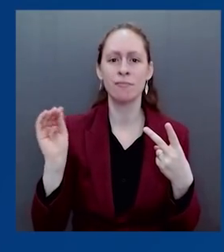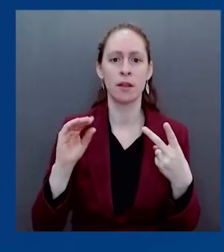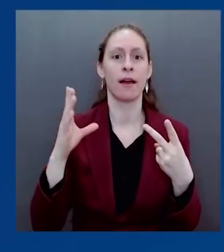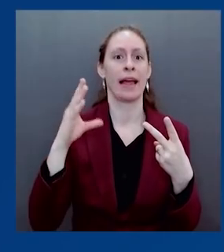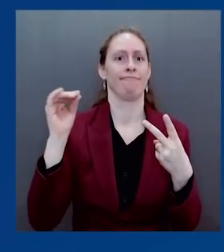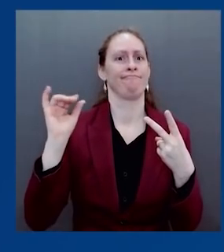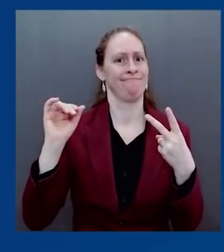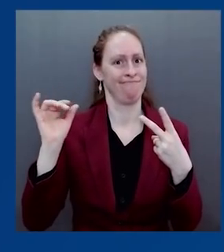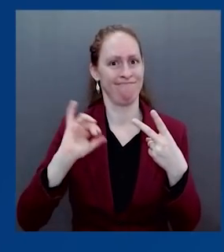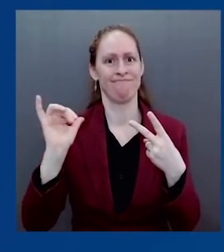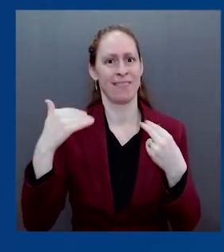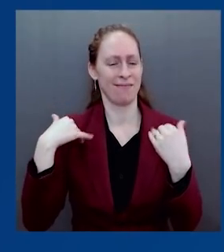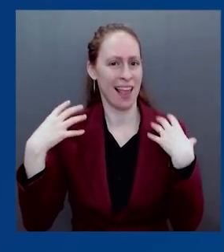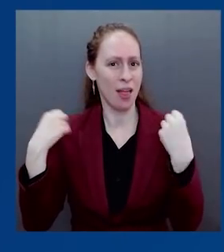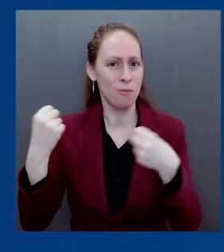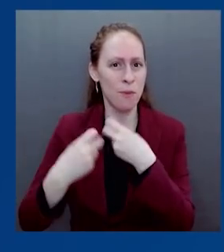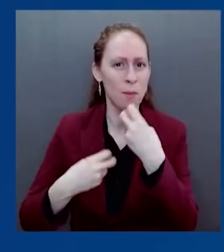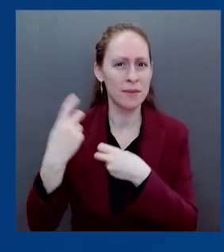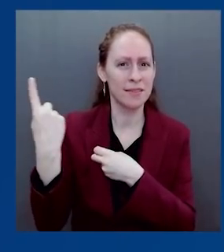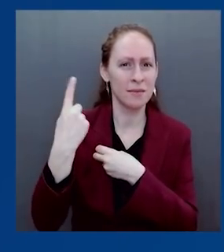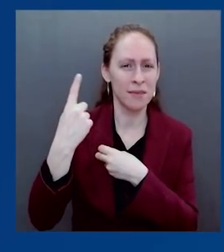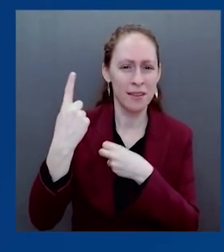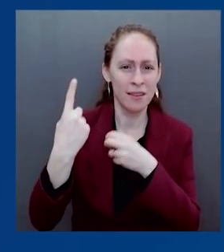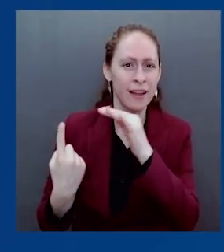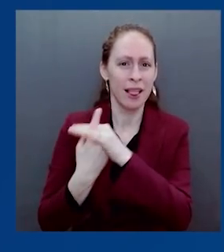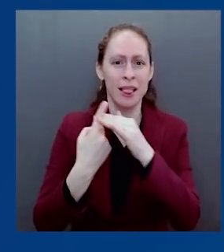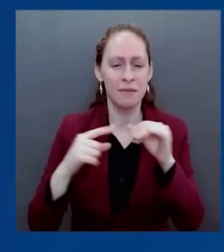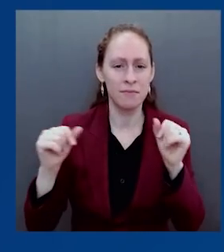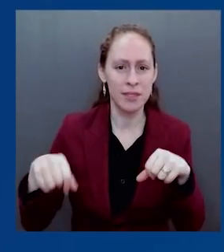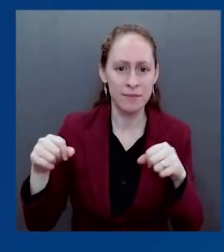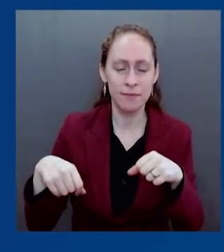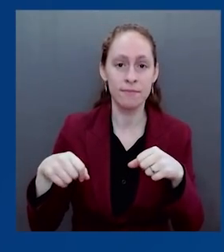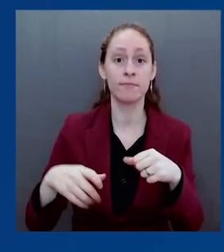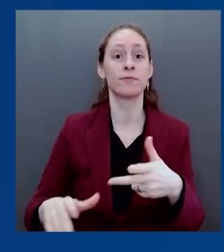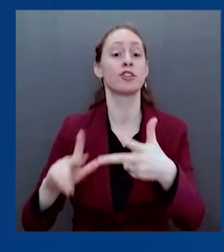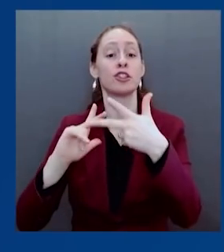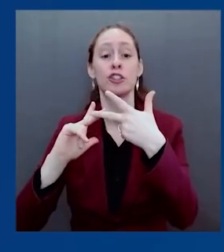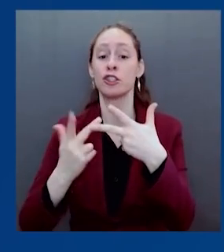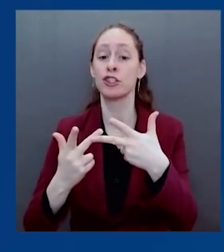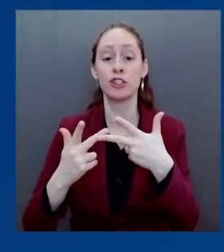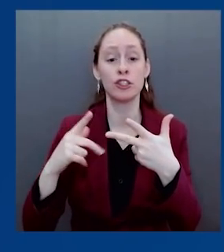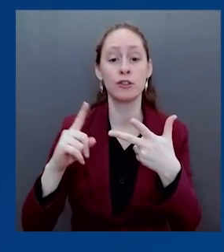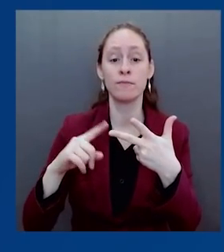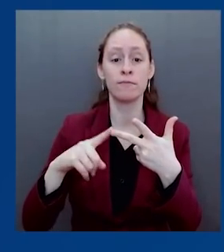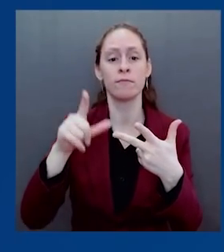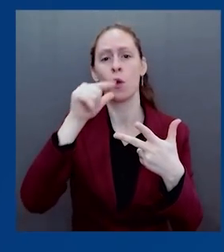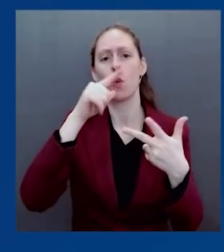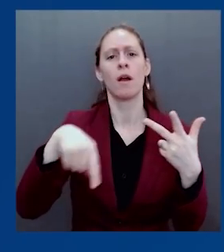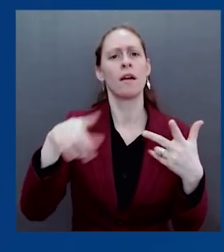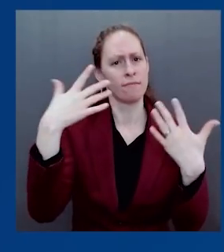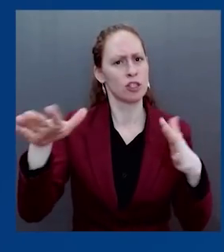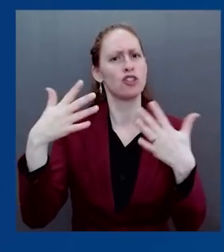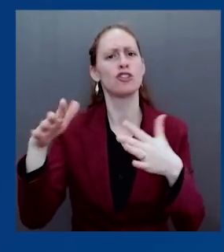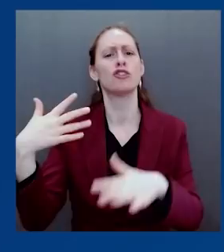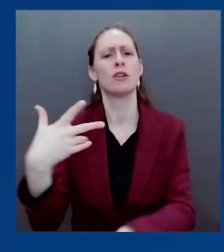And then vaccinated at high risk or vaccinated at increased risk. Again, maybe difficult to remember quickly,